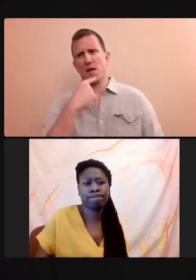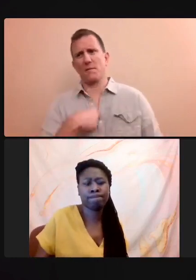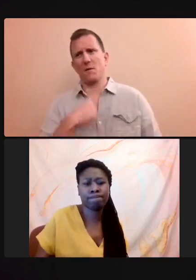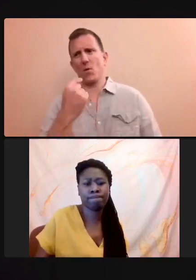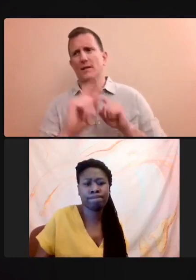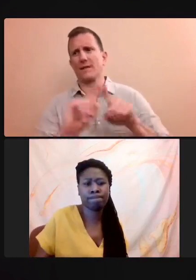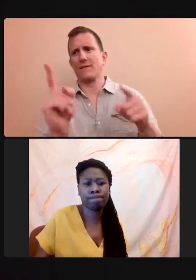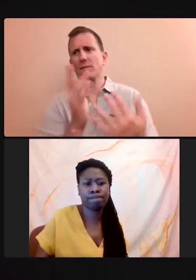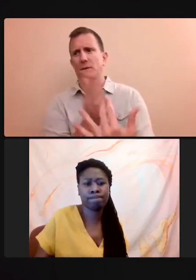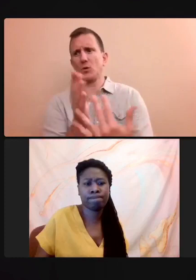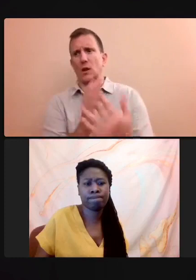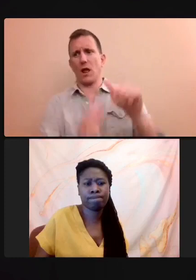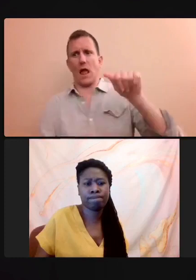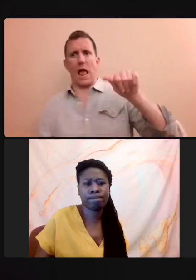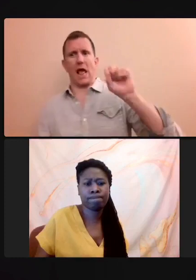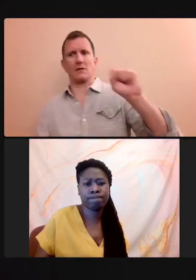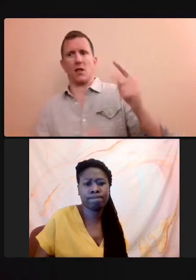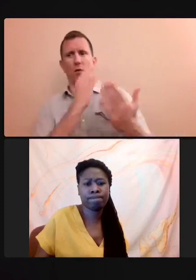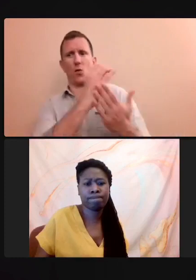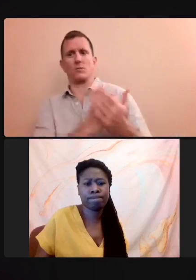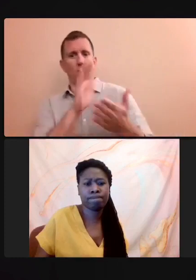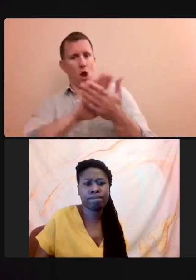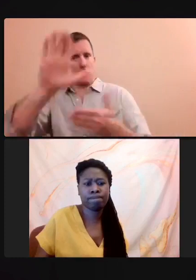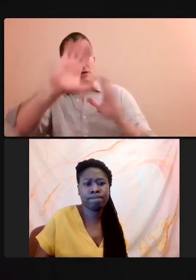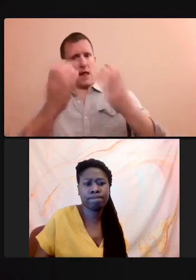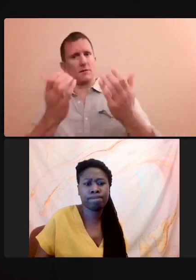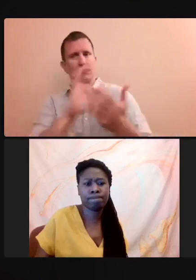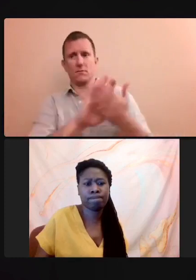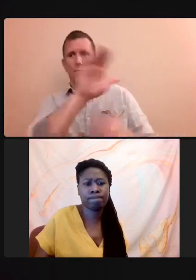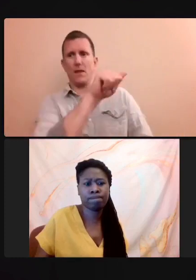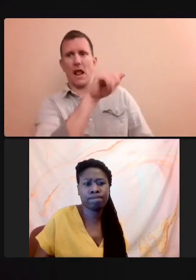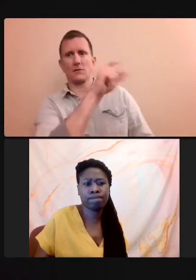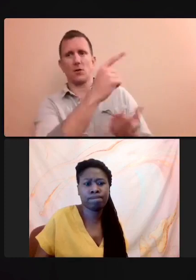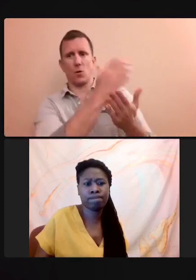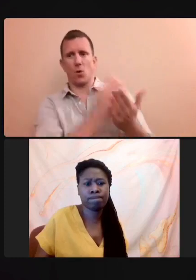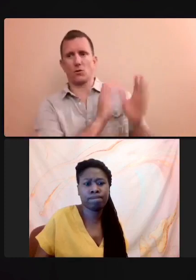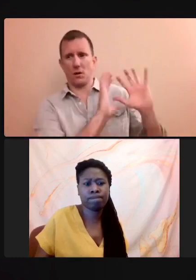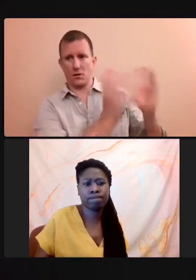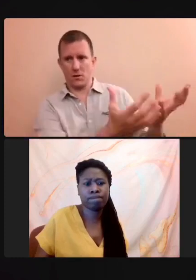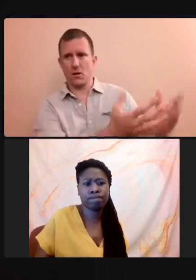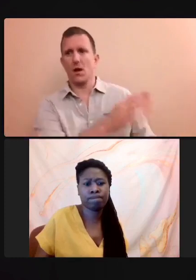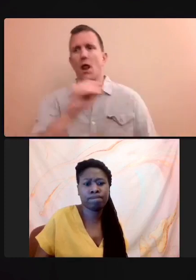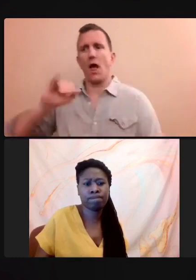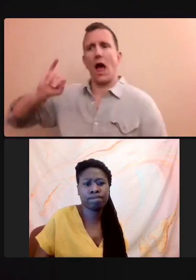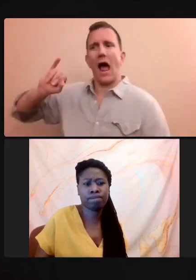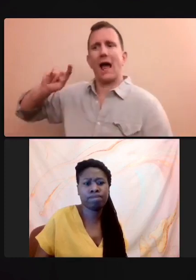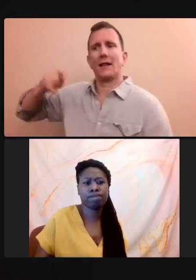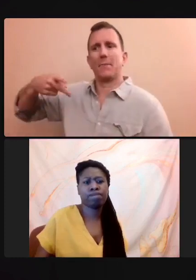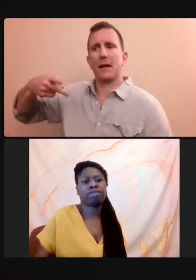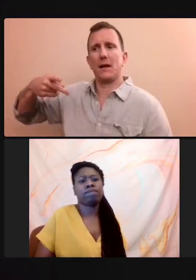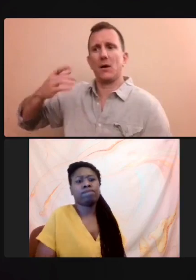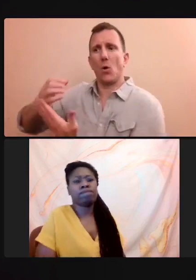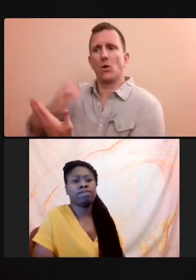And if there's something that's off kilter with my meeting, I'm going to say, you know what, let's hold this, let's get clarification or going forward.